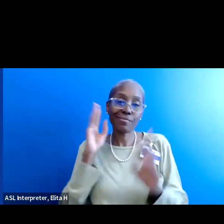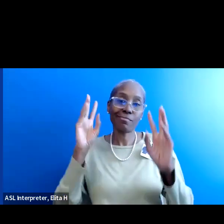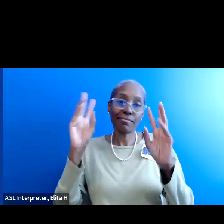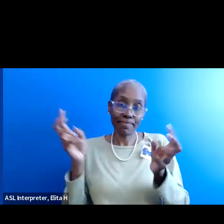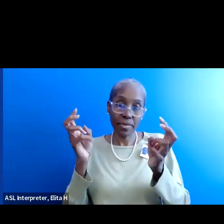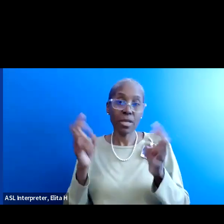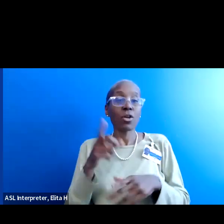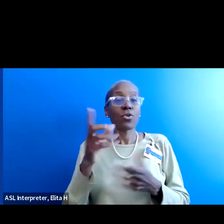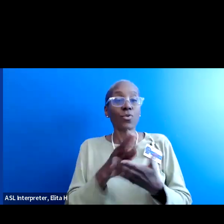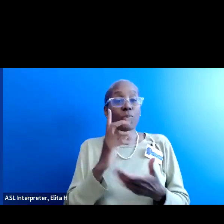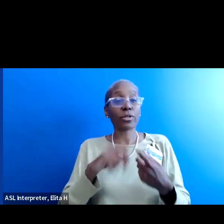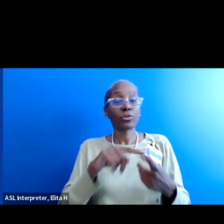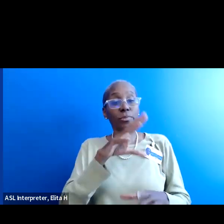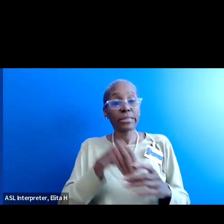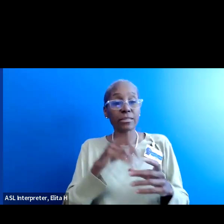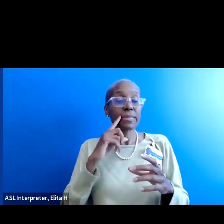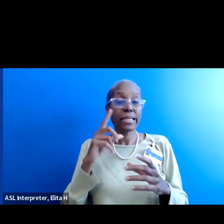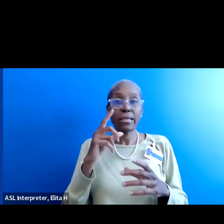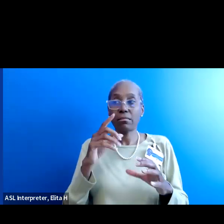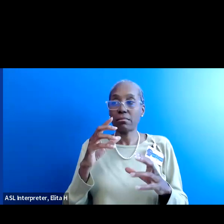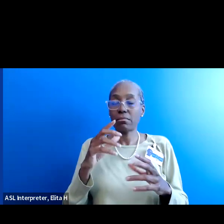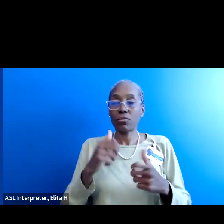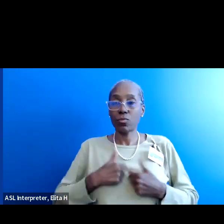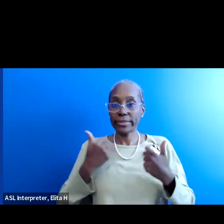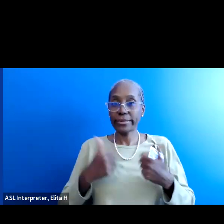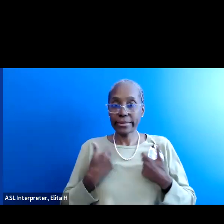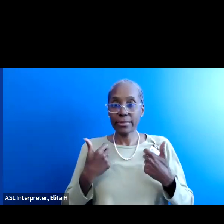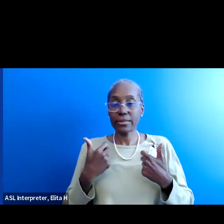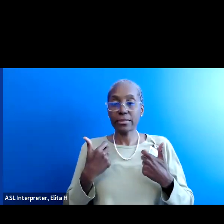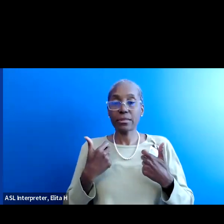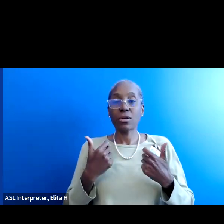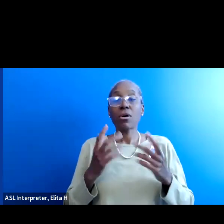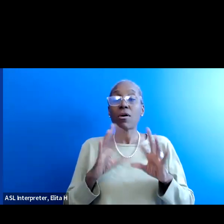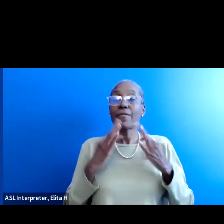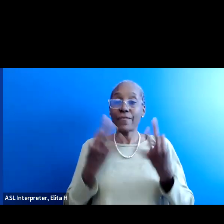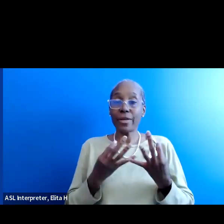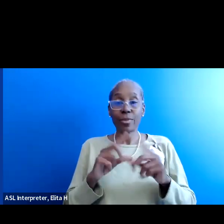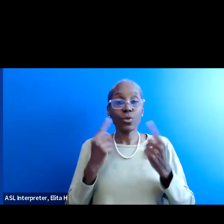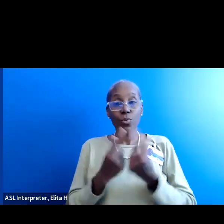You have the right to participate in residence or family, groups or councils,